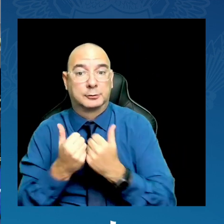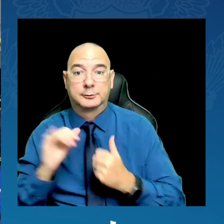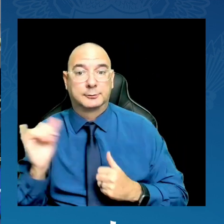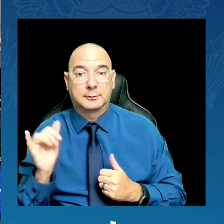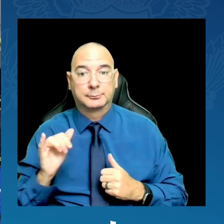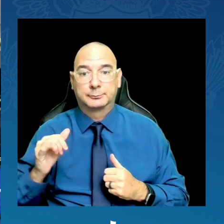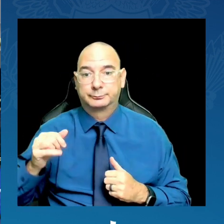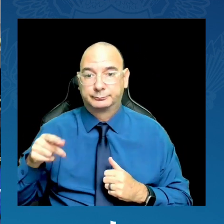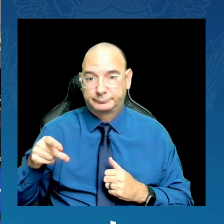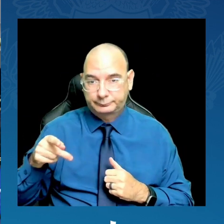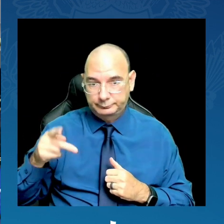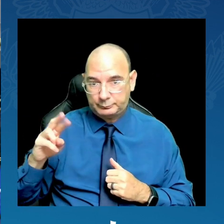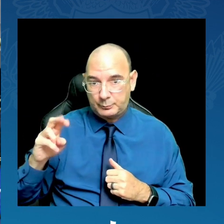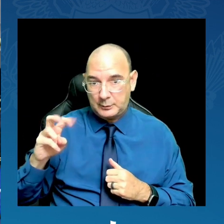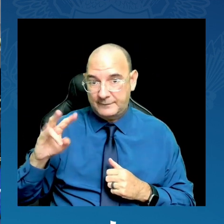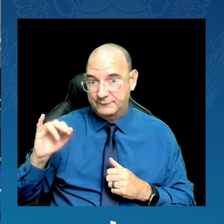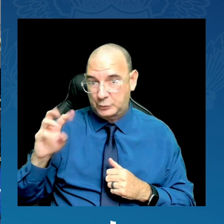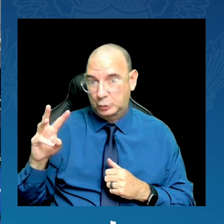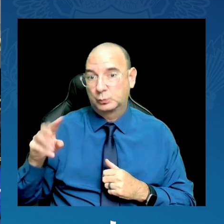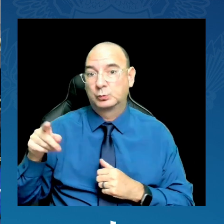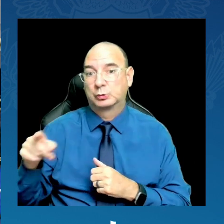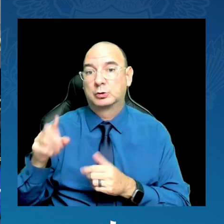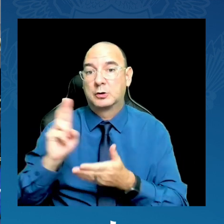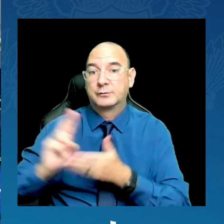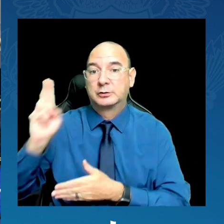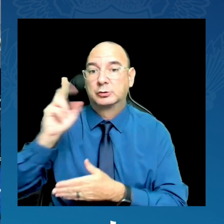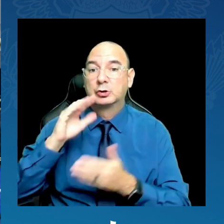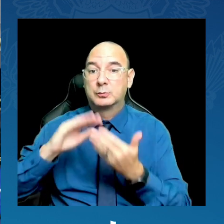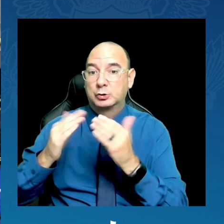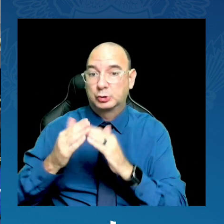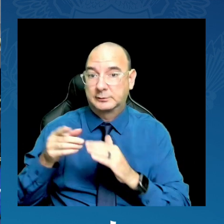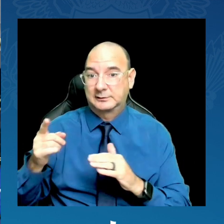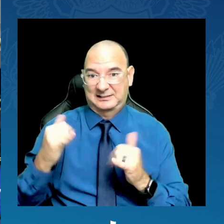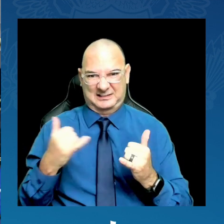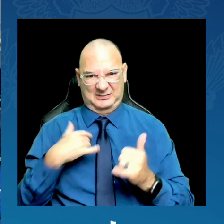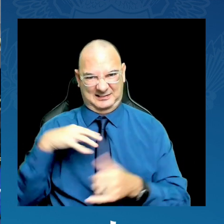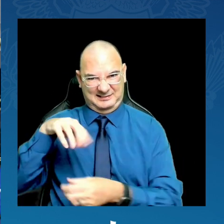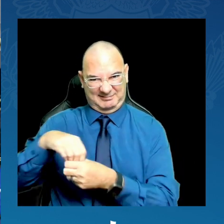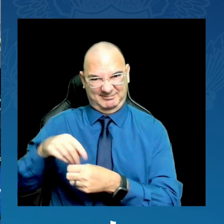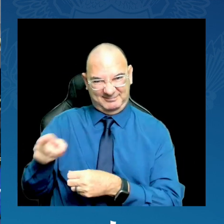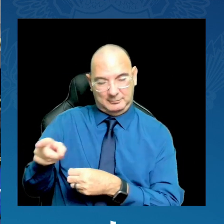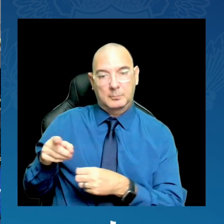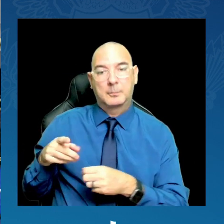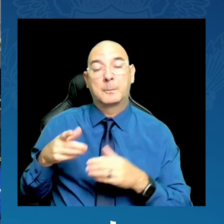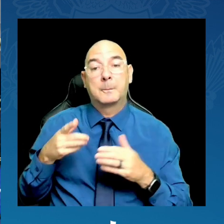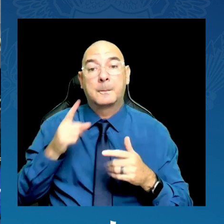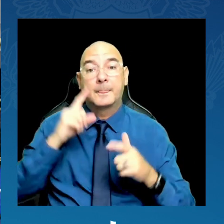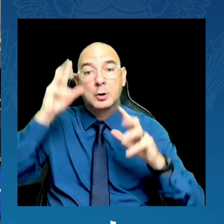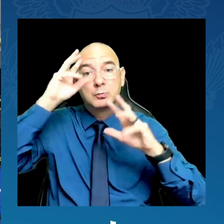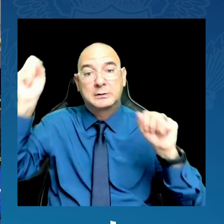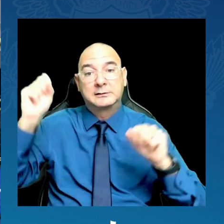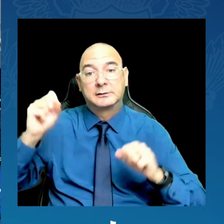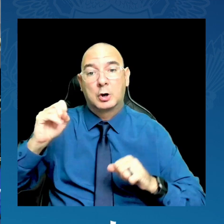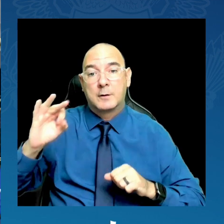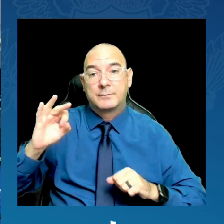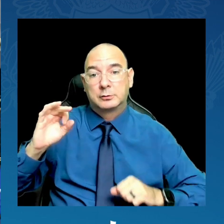whose community we are in today and whose president, Dr. Ruth Simmons, is present with us today, Howard University.